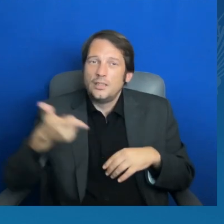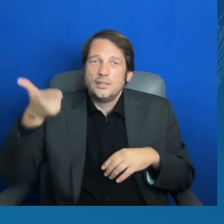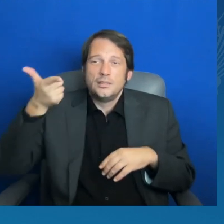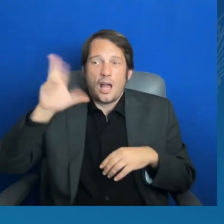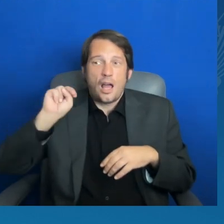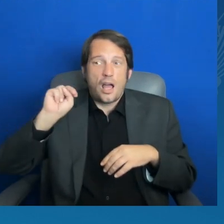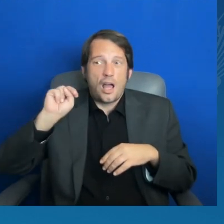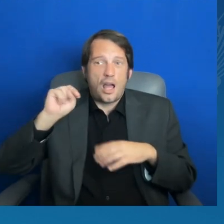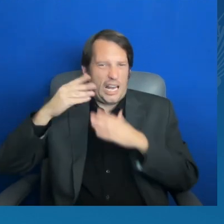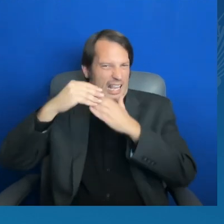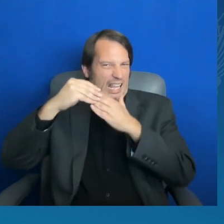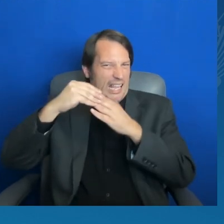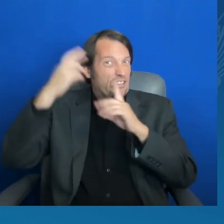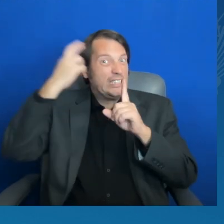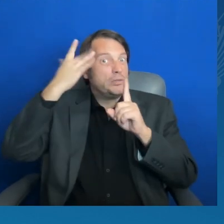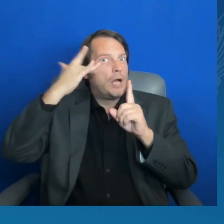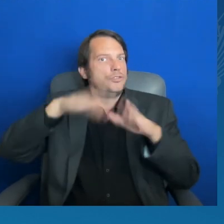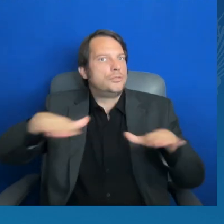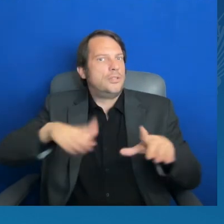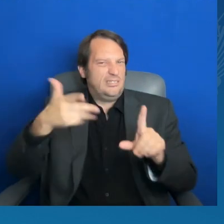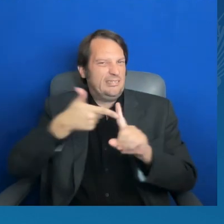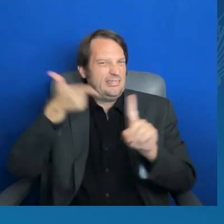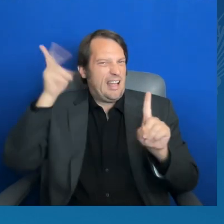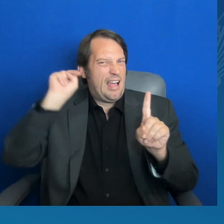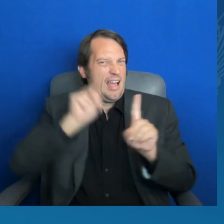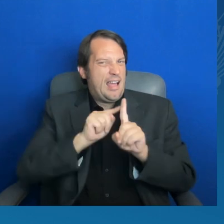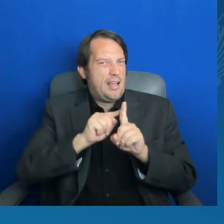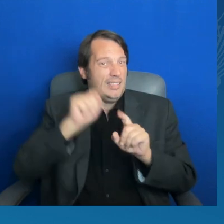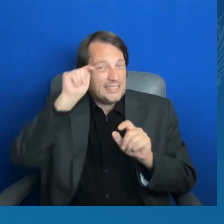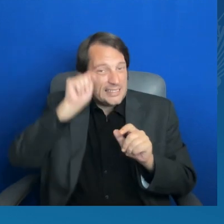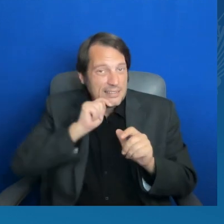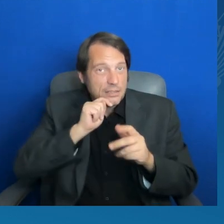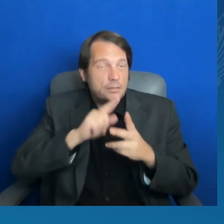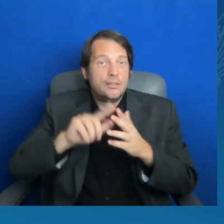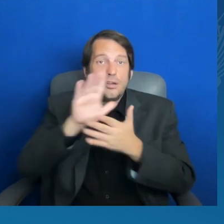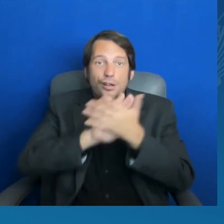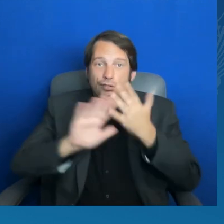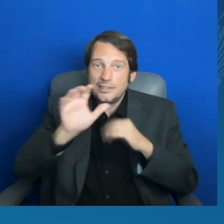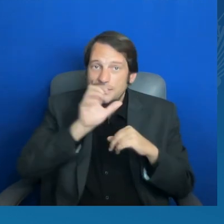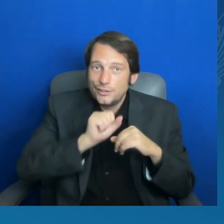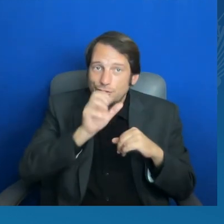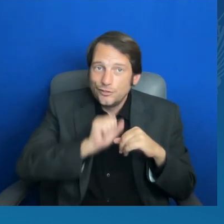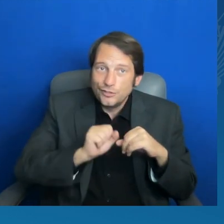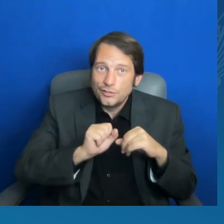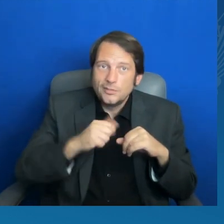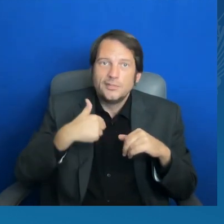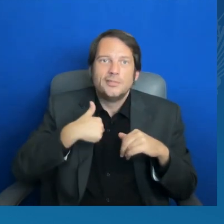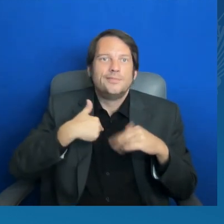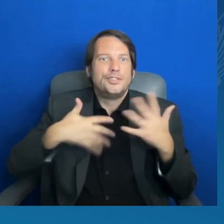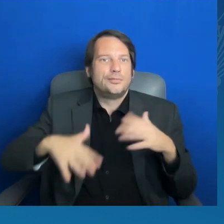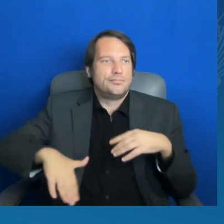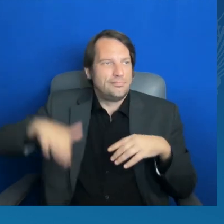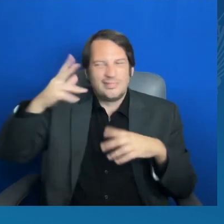I know I've grown up witnessing the impacts of gun violence in my home state of Pennsylvania. And I became a leader in Students Demand Action